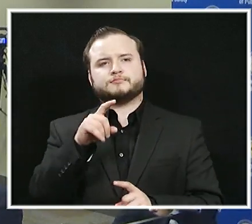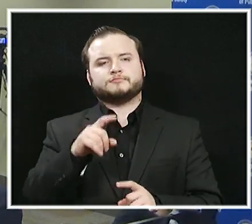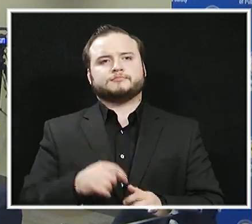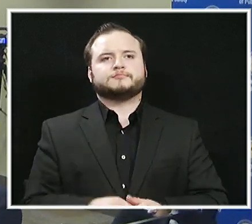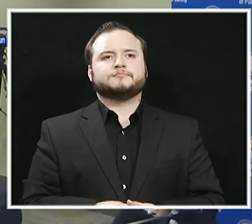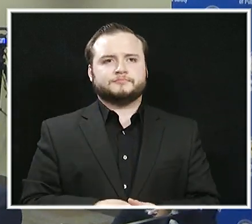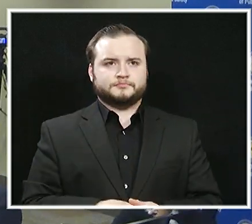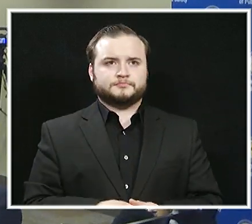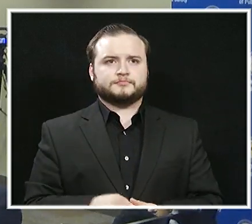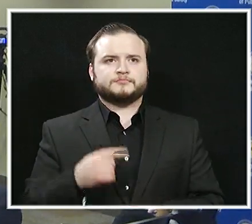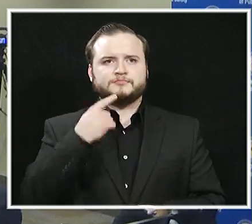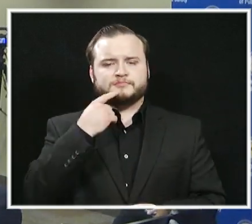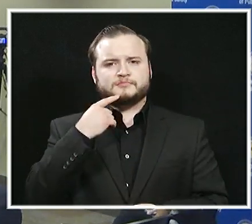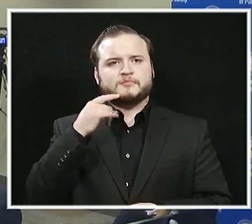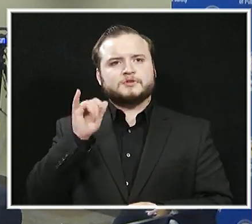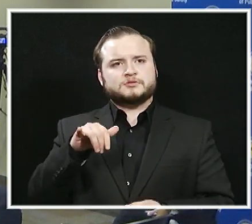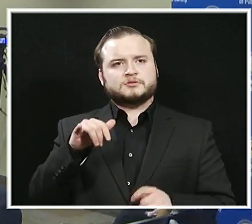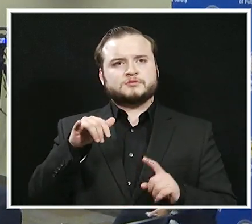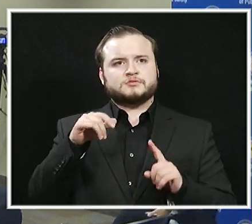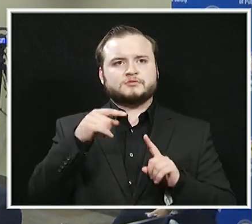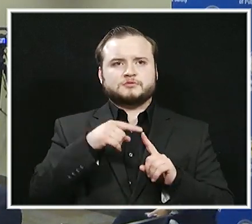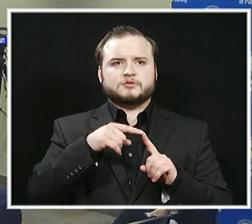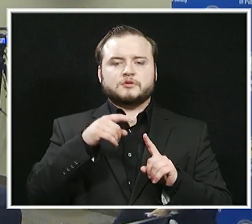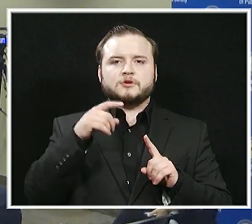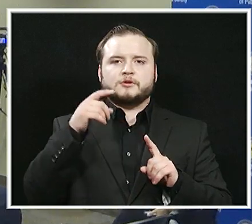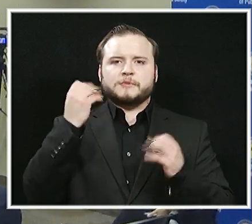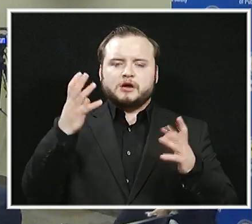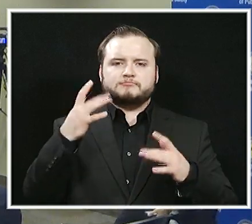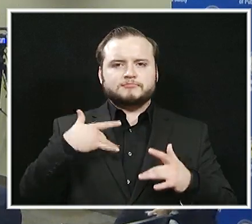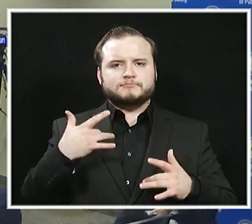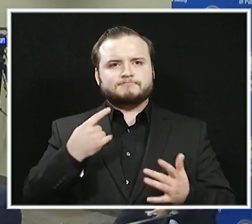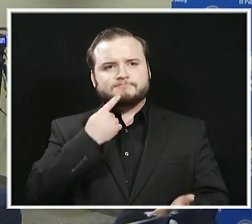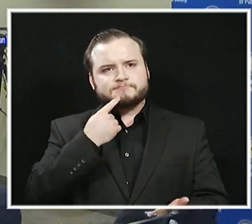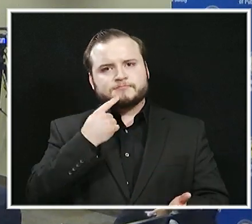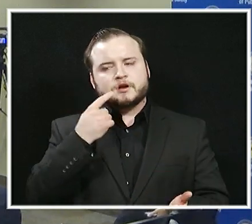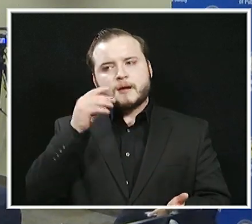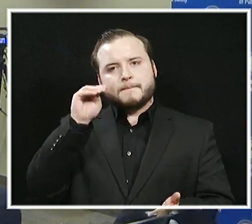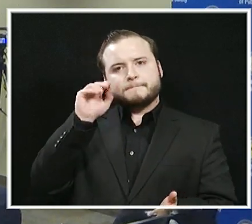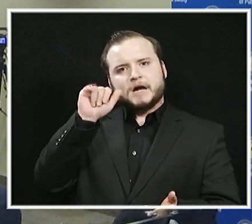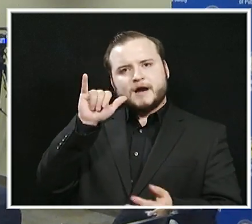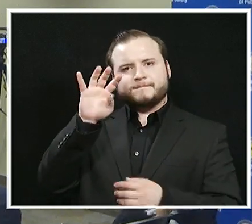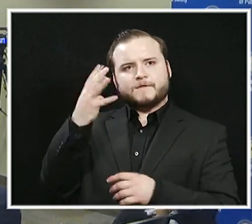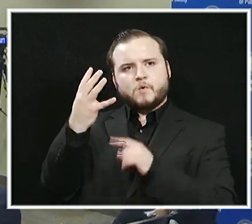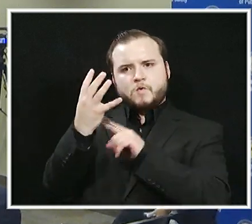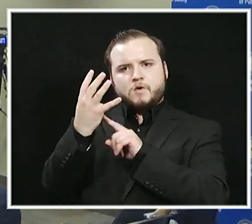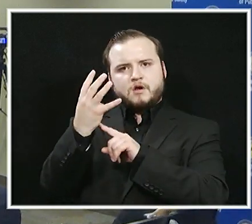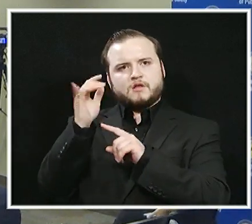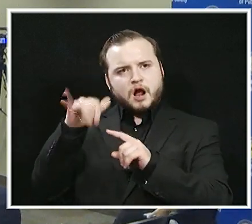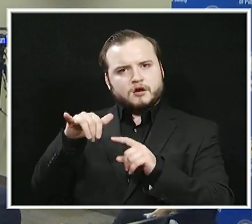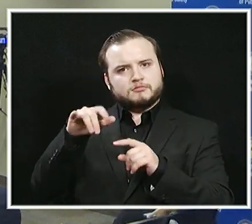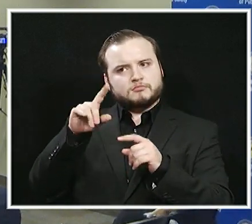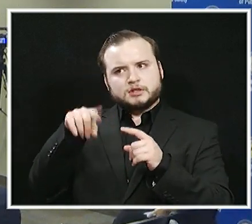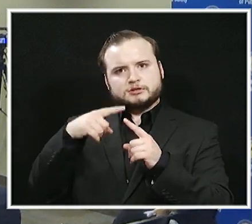Mary, why don't you start us out? [ off mic ]